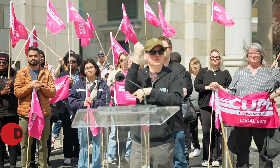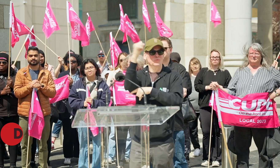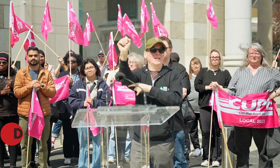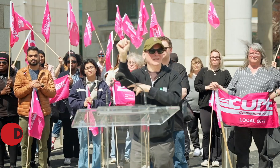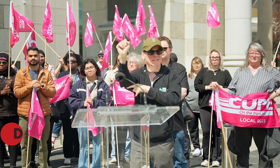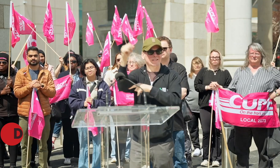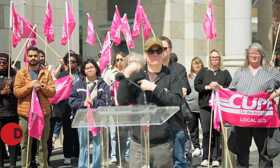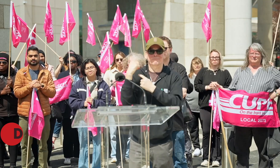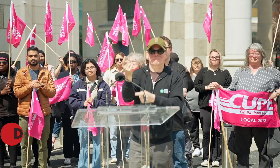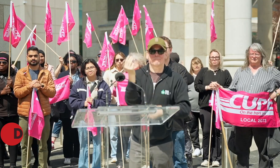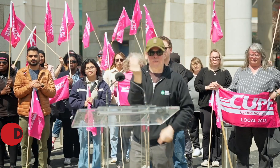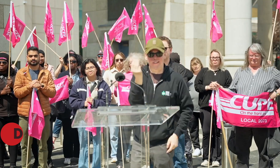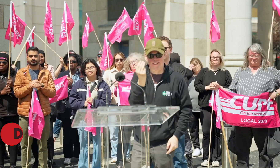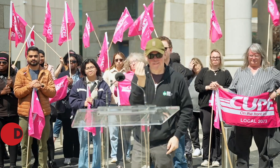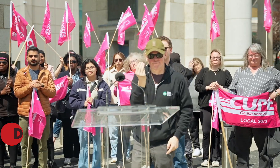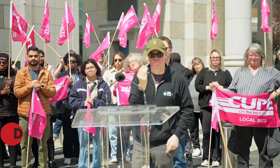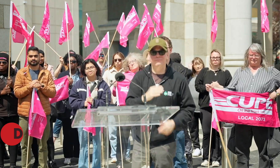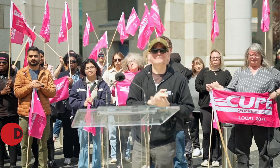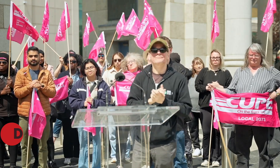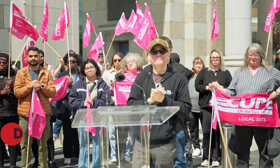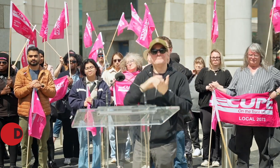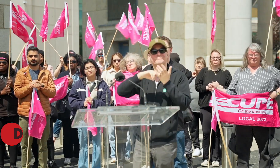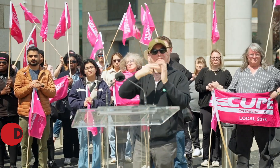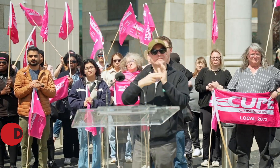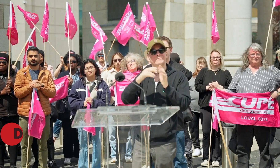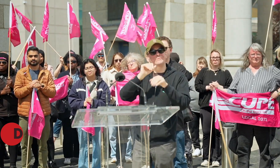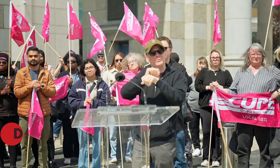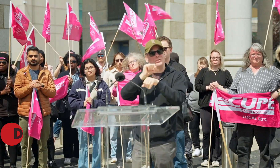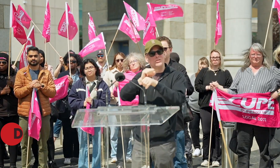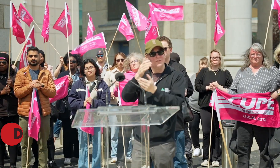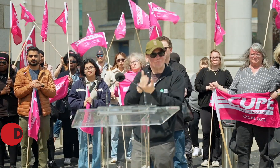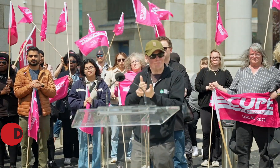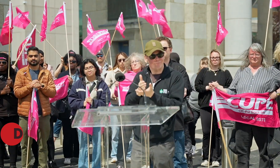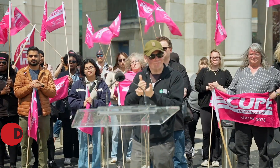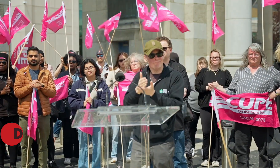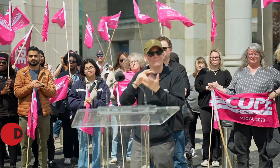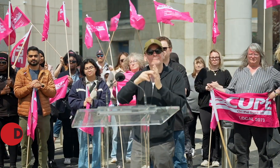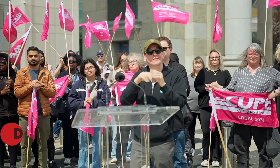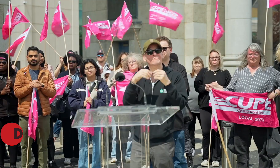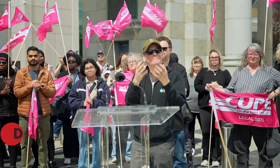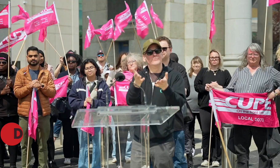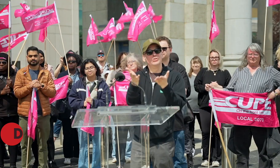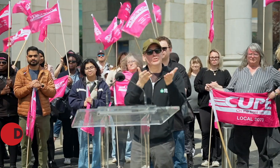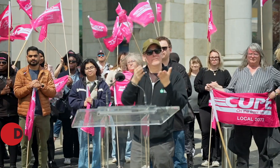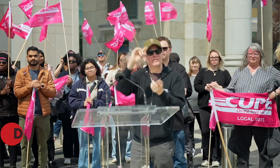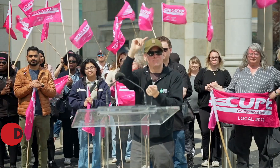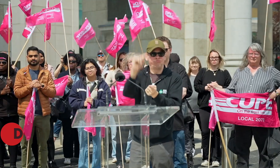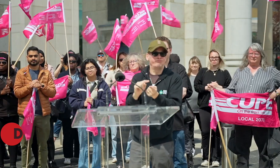which stopped work meaning reduction in services.